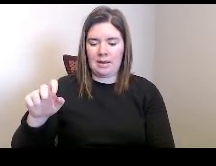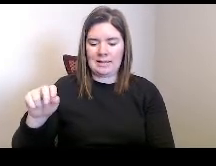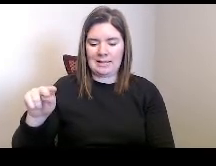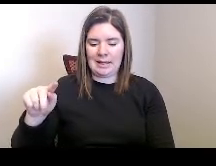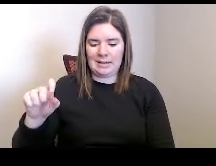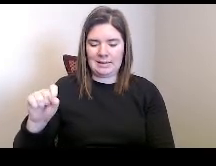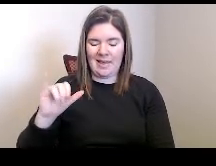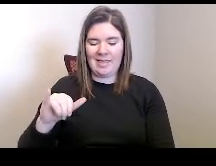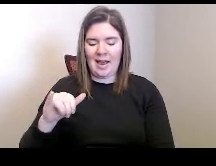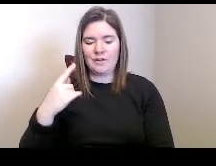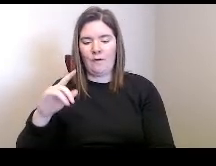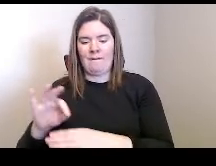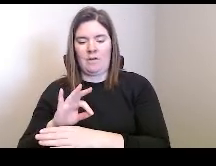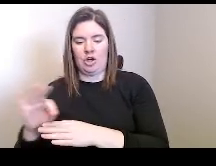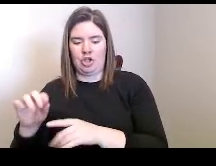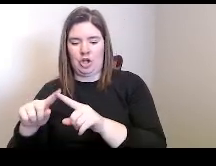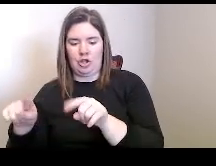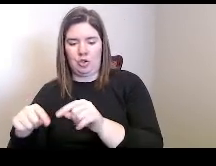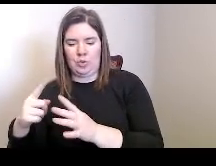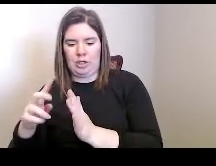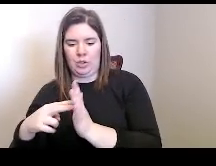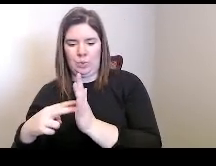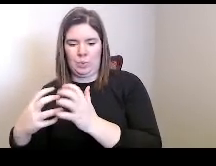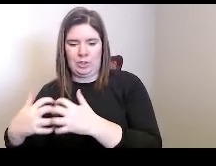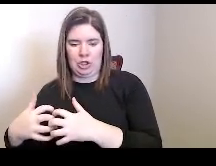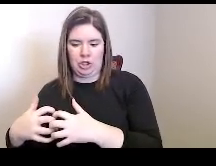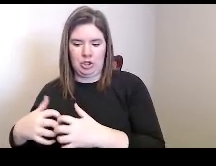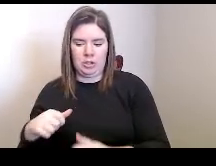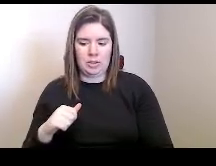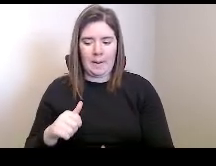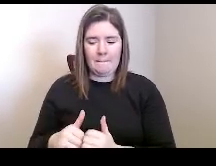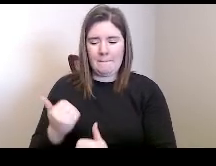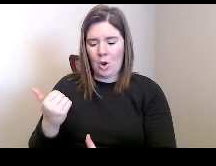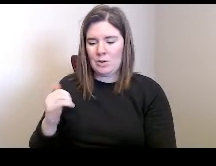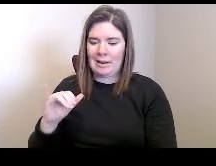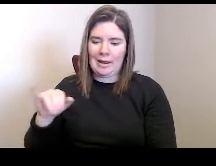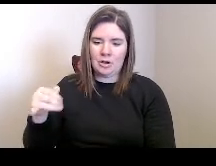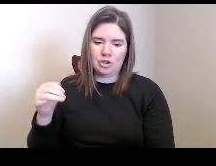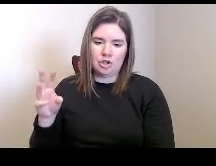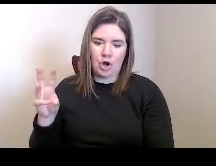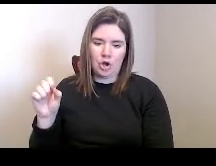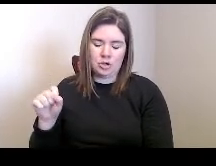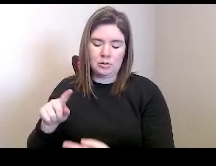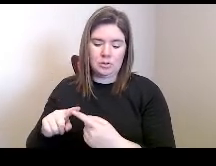because as I said, most of the big screen readers, JAWS, NVDA, even Windows Narrator